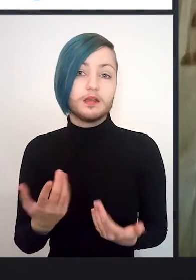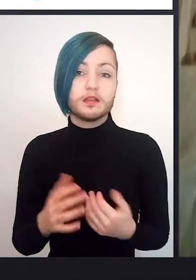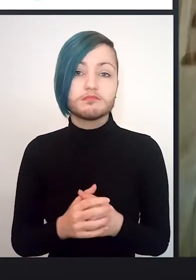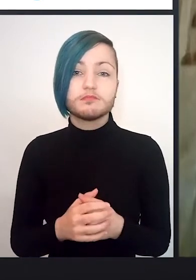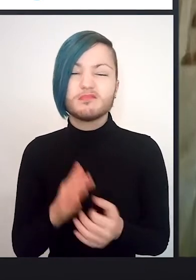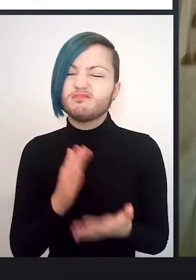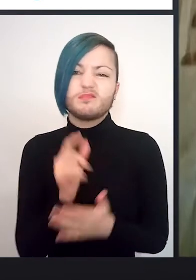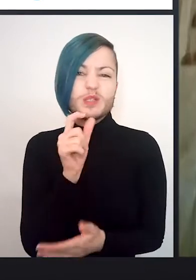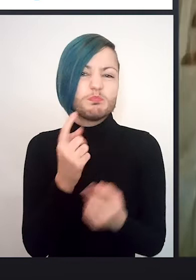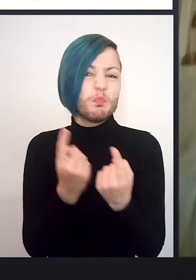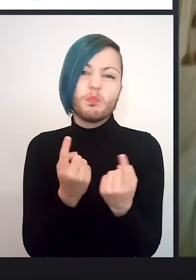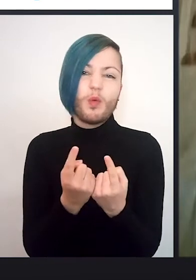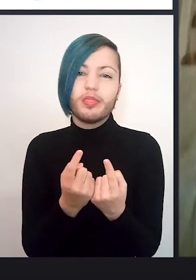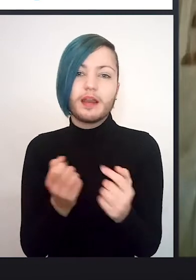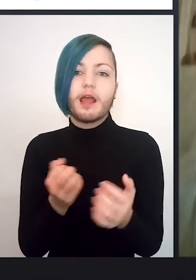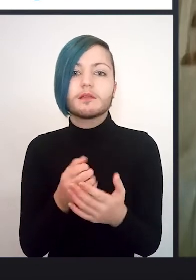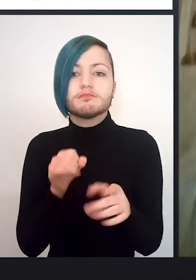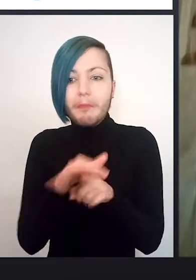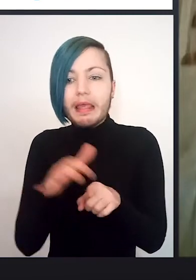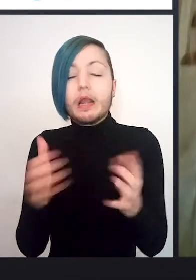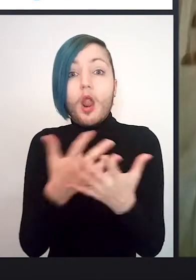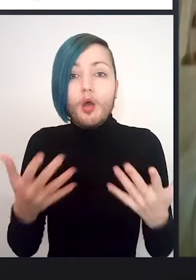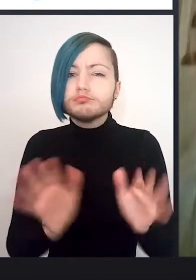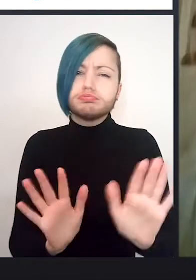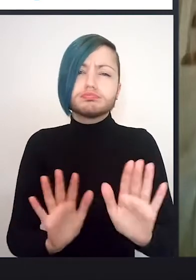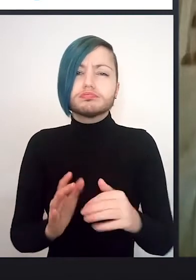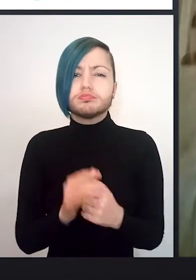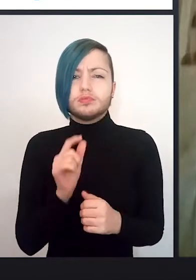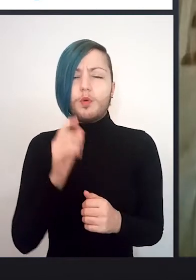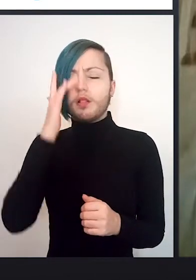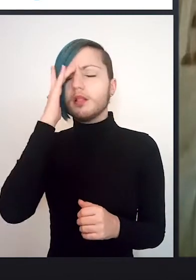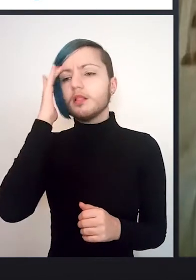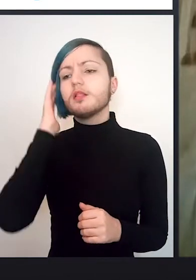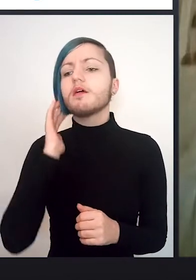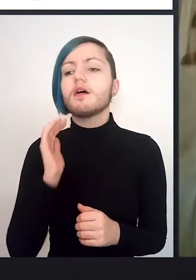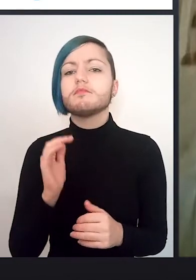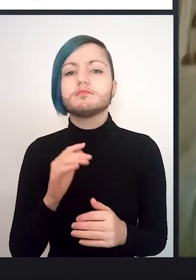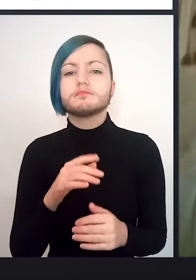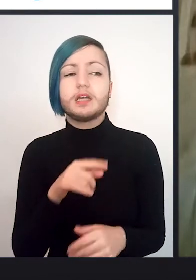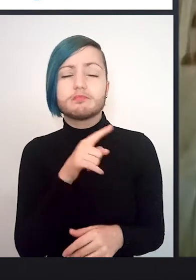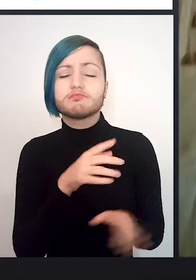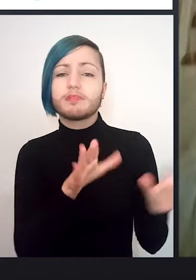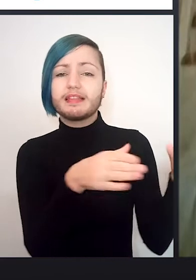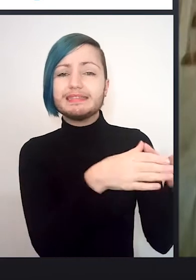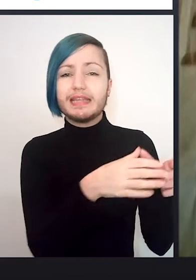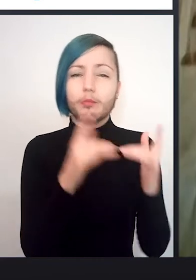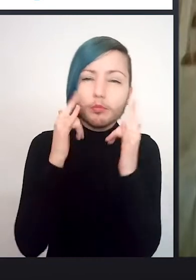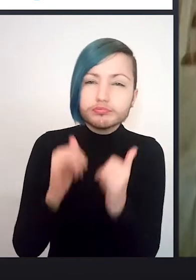Which was very minor really, I didn't have any significant blood loss or anything like that, and it's all very carefully monitored and everything.